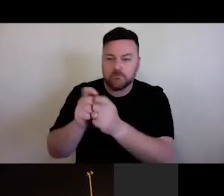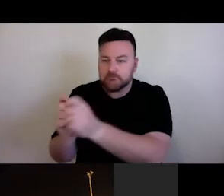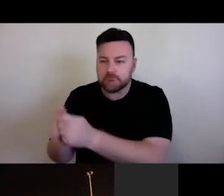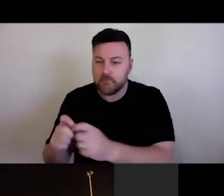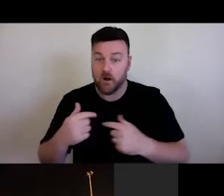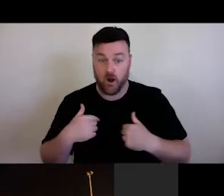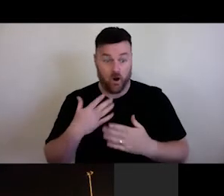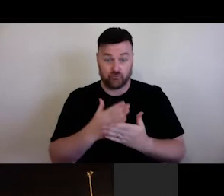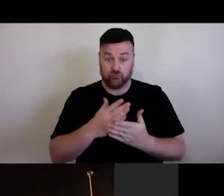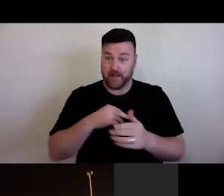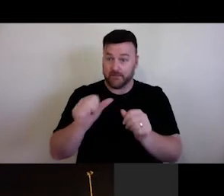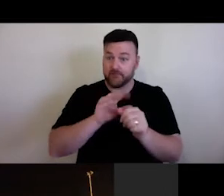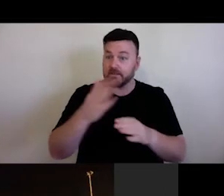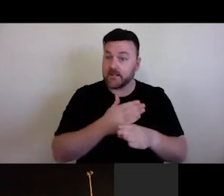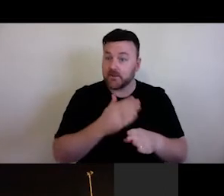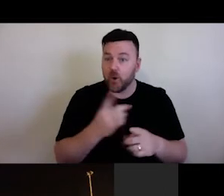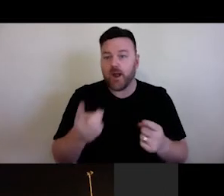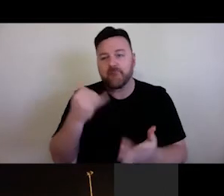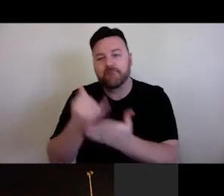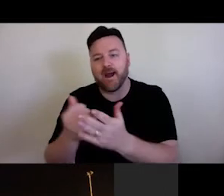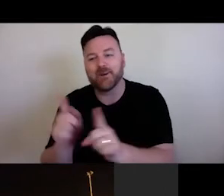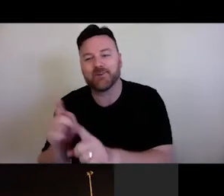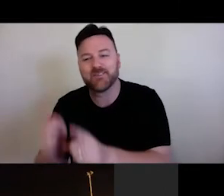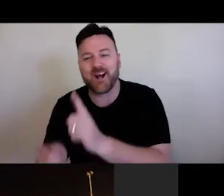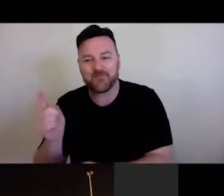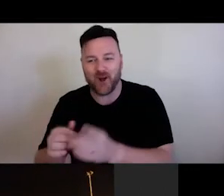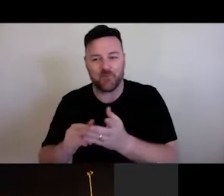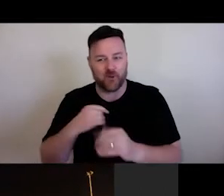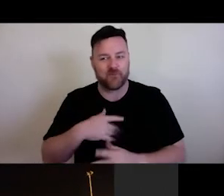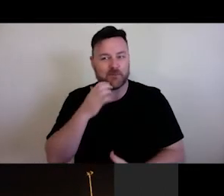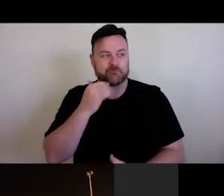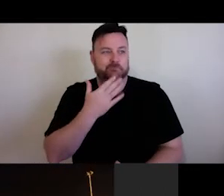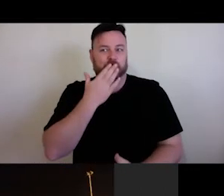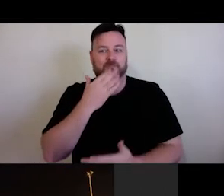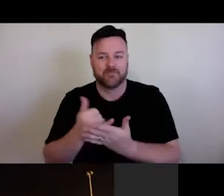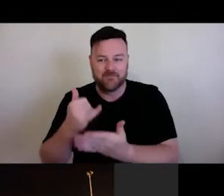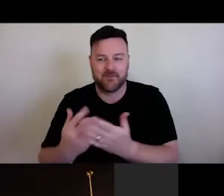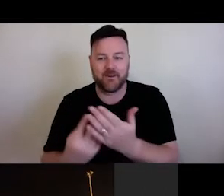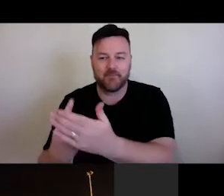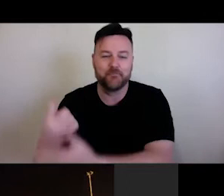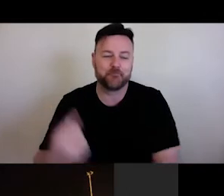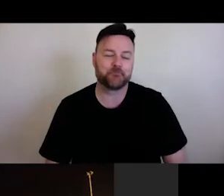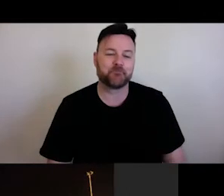happen and I also made some terrible things happen so I have made my fair share of streaming mistakes. That's where I want to kind to have give